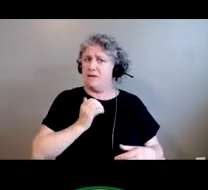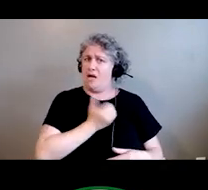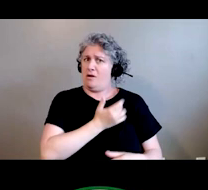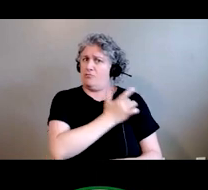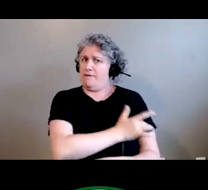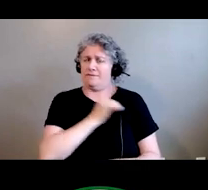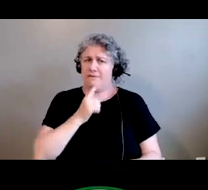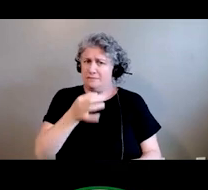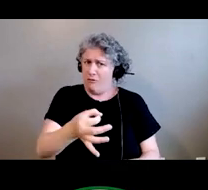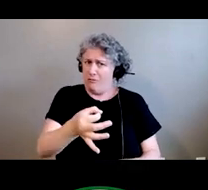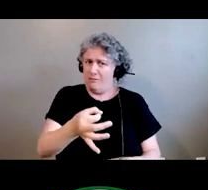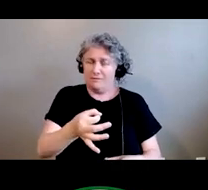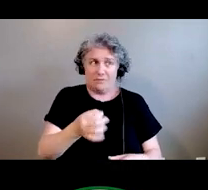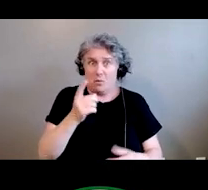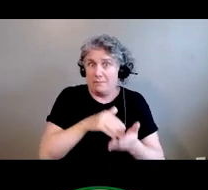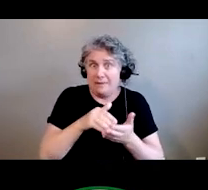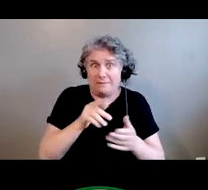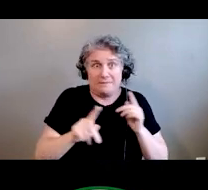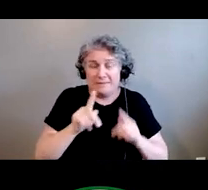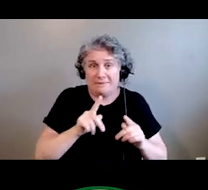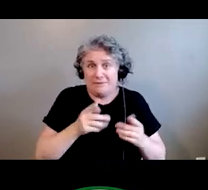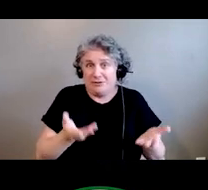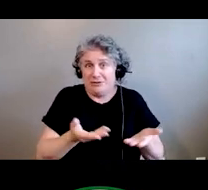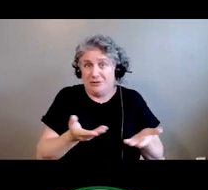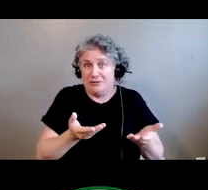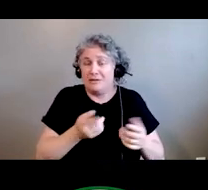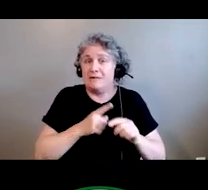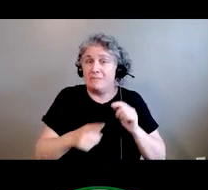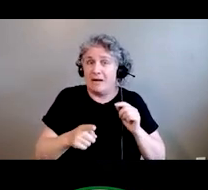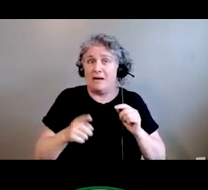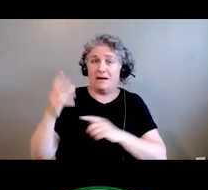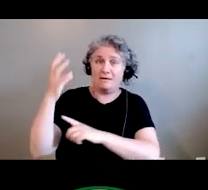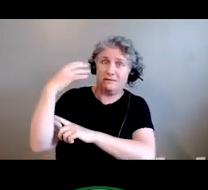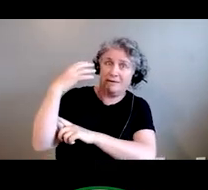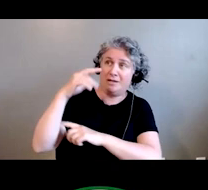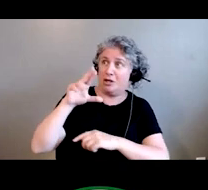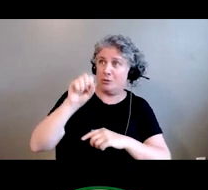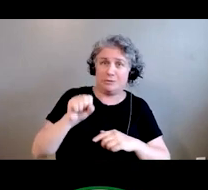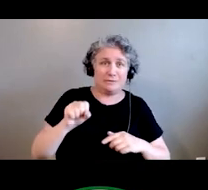And Ironically, it started with wildfires in May that completely consumed, large parts